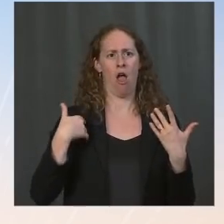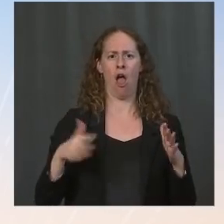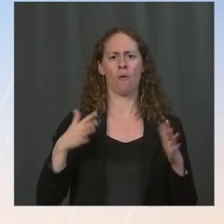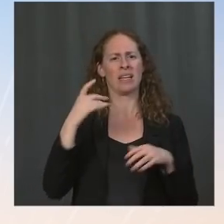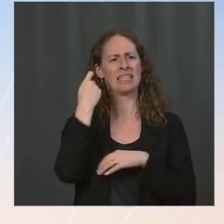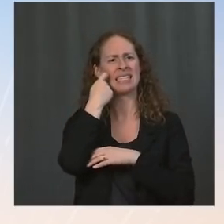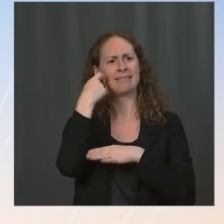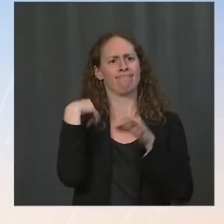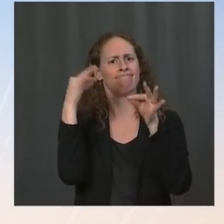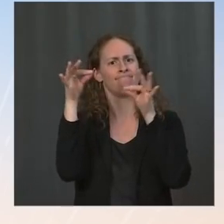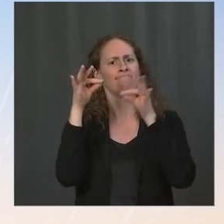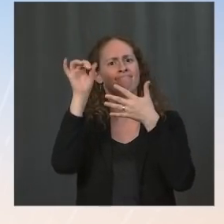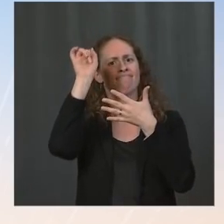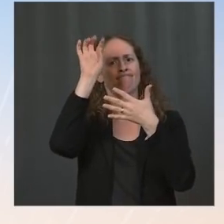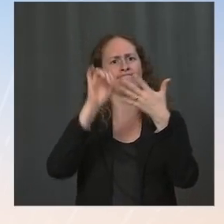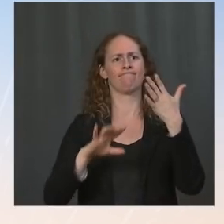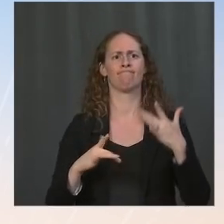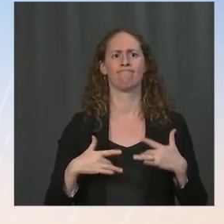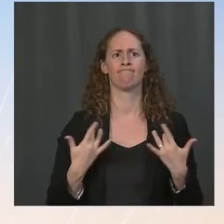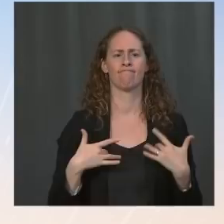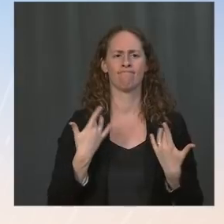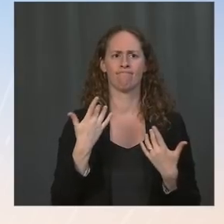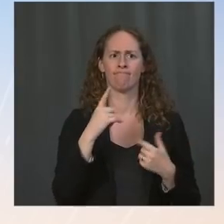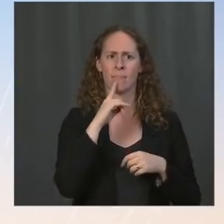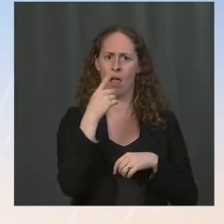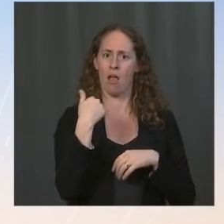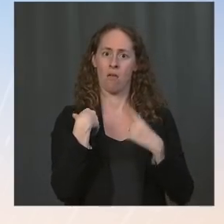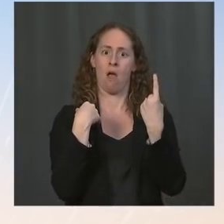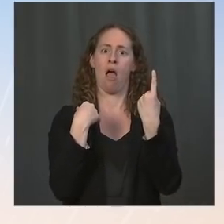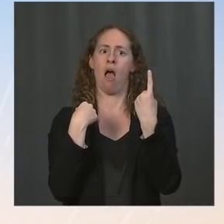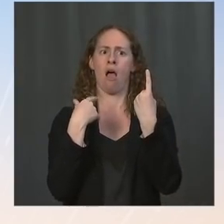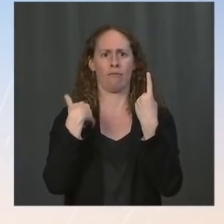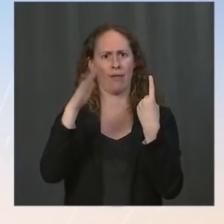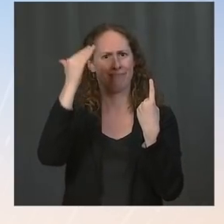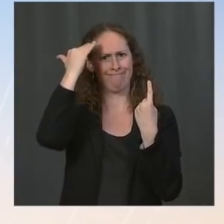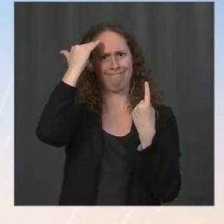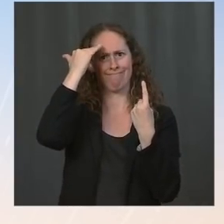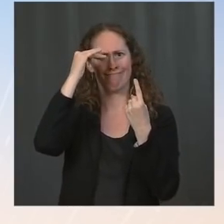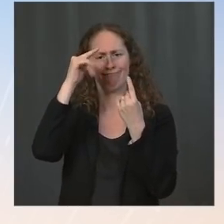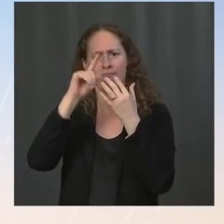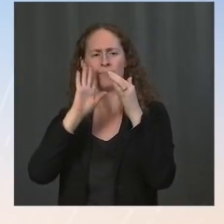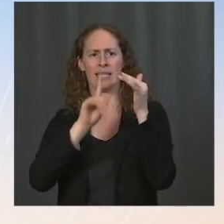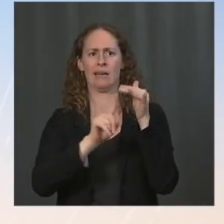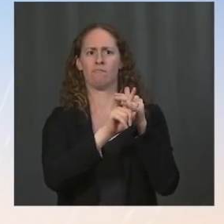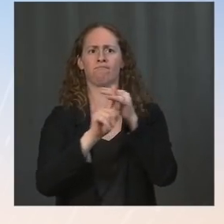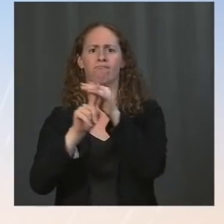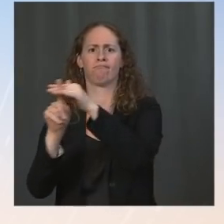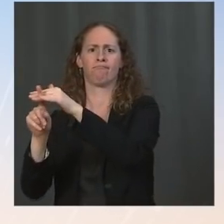We are working to -- working with -- with indiv- with companies who -- to get the power back on.